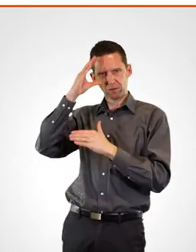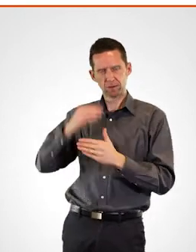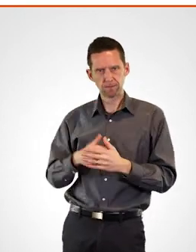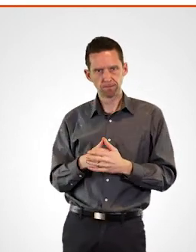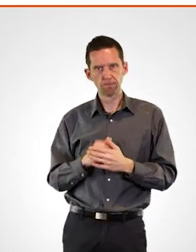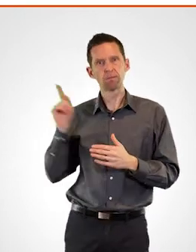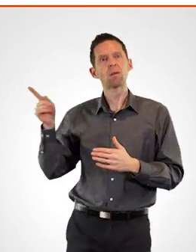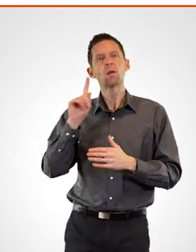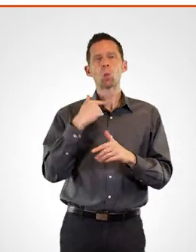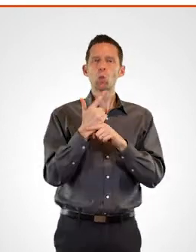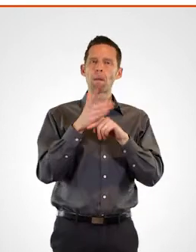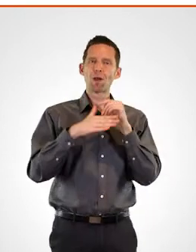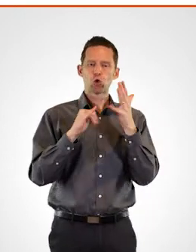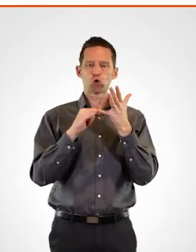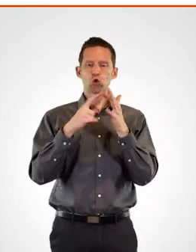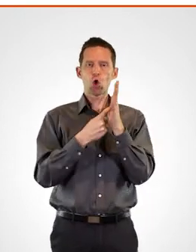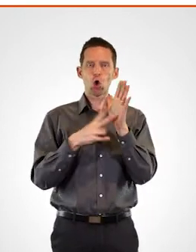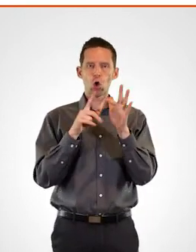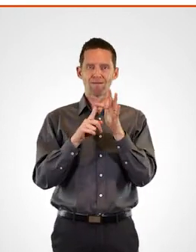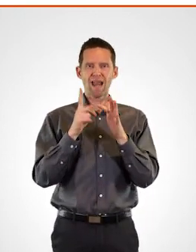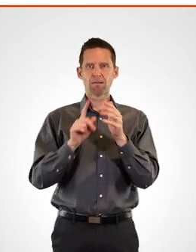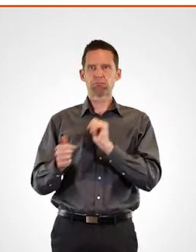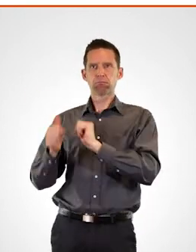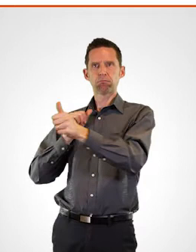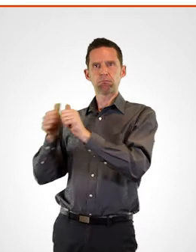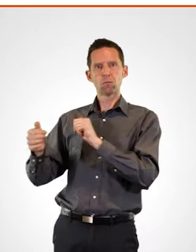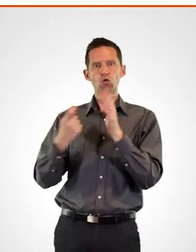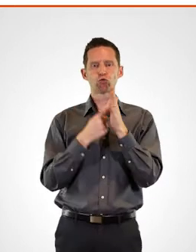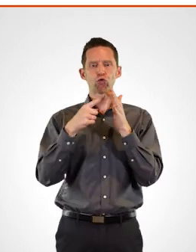is the serve and return interaction between children and their parents